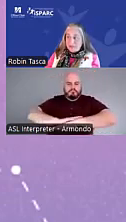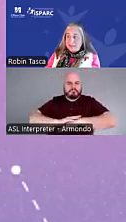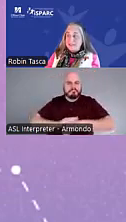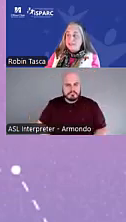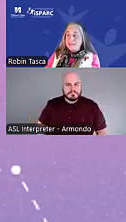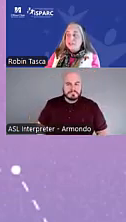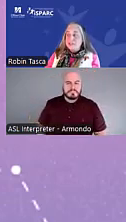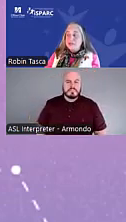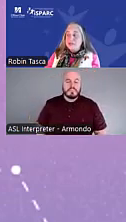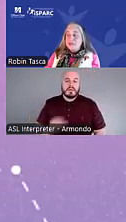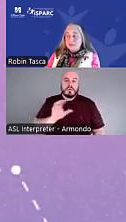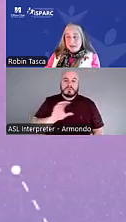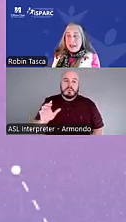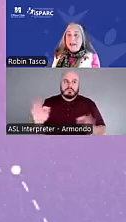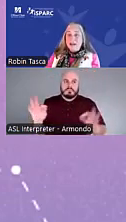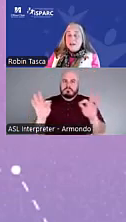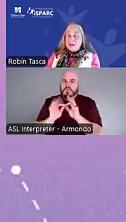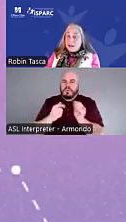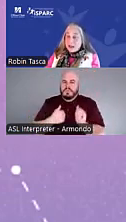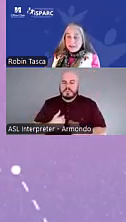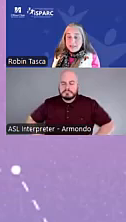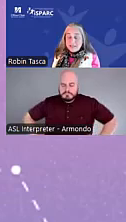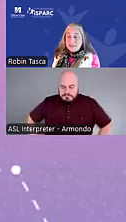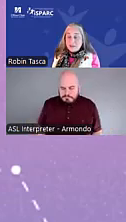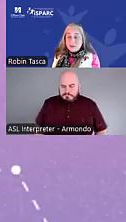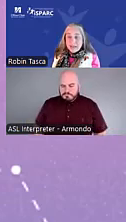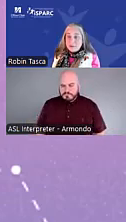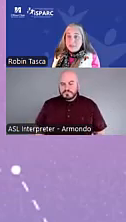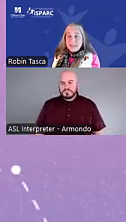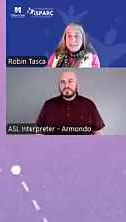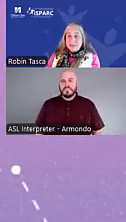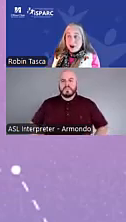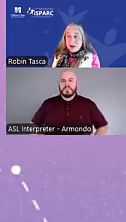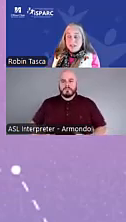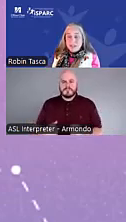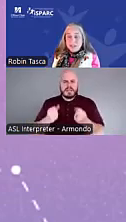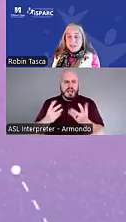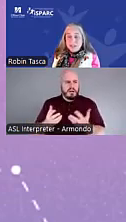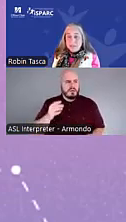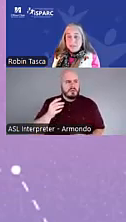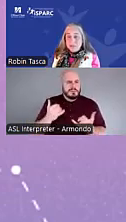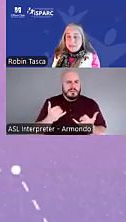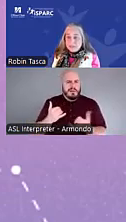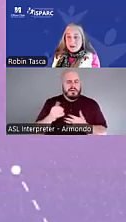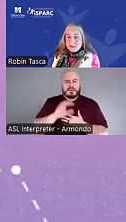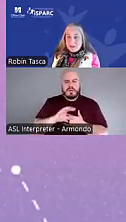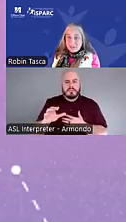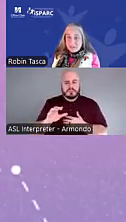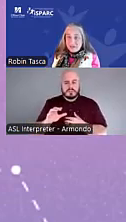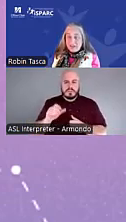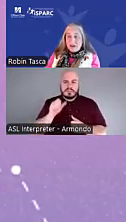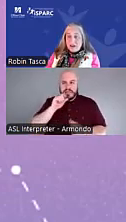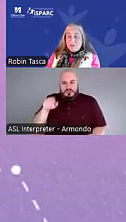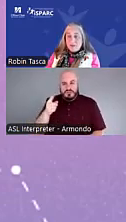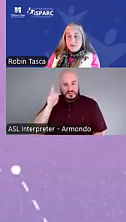So it is extremely important. And nowadays, closed captioning is not just for the deaf and hard-of-hearing.